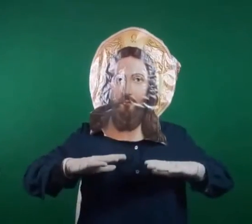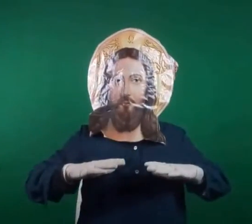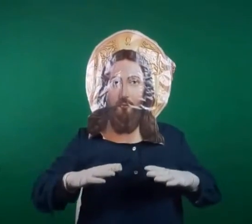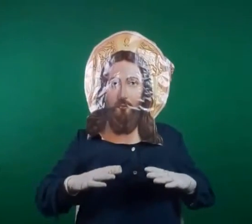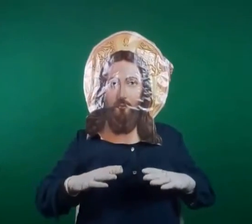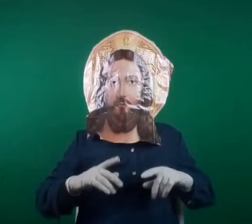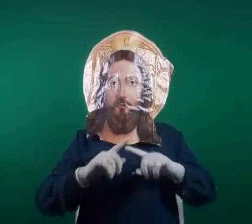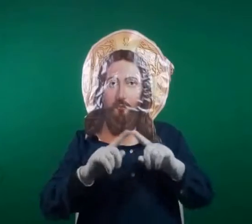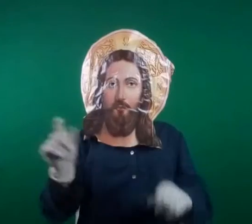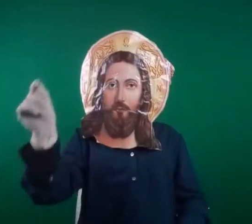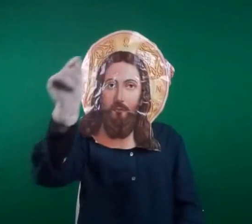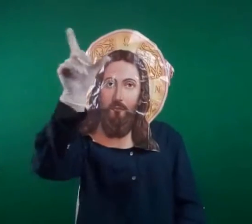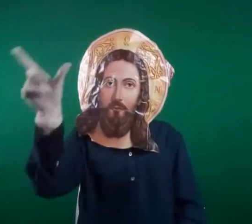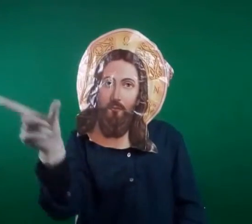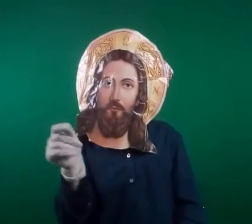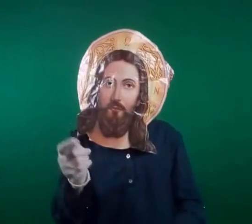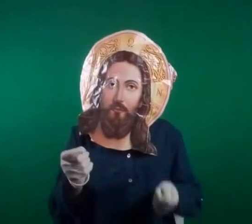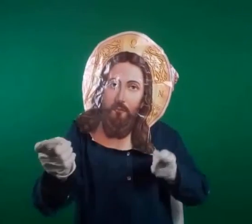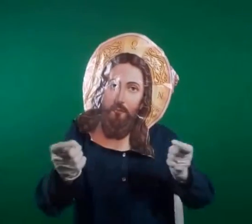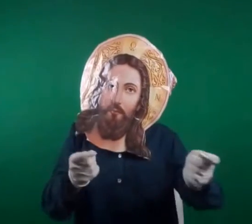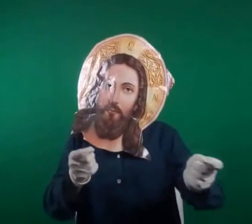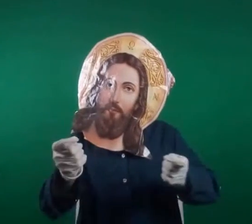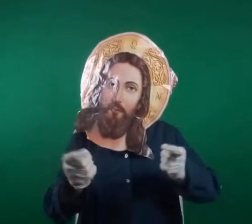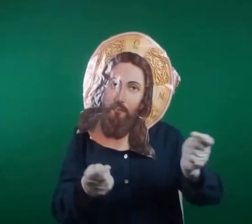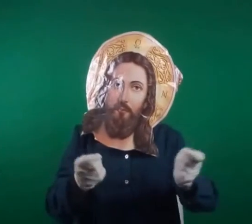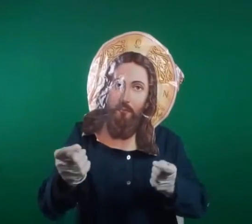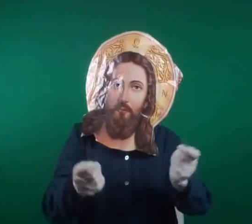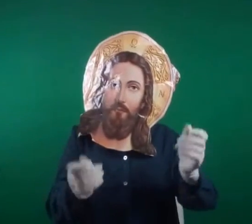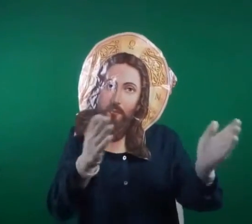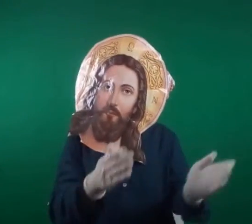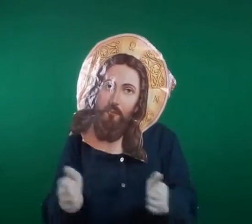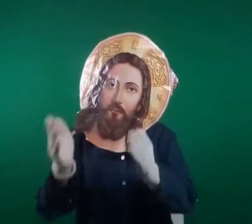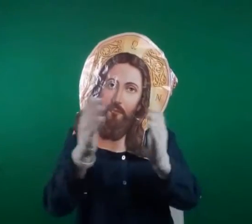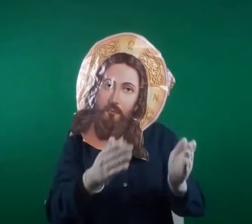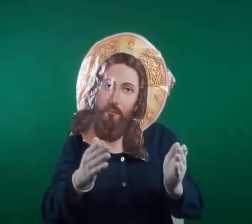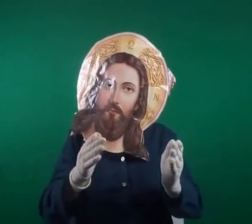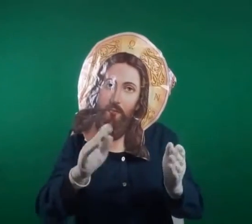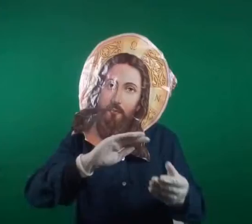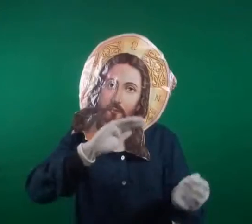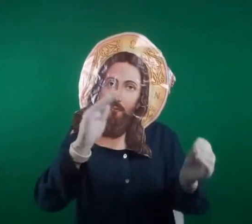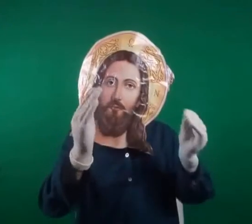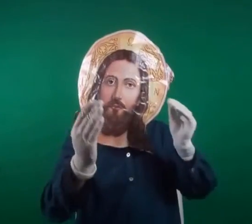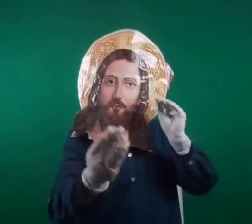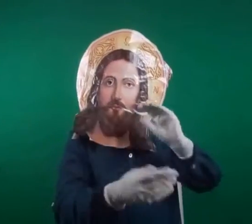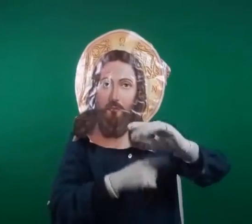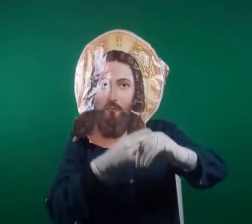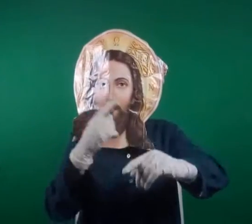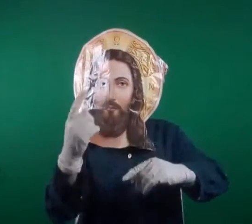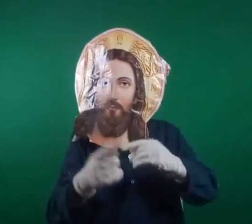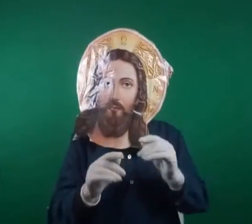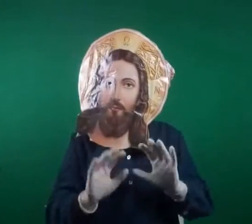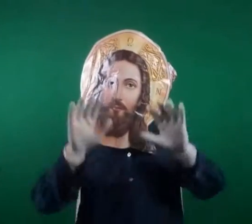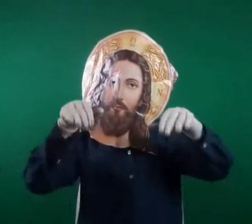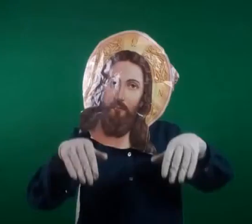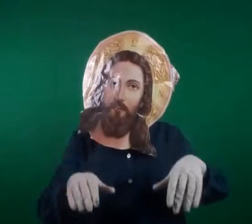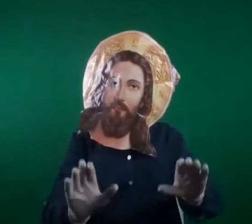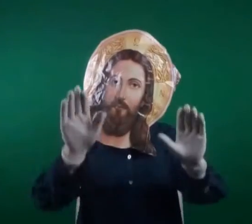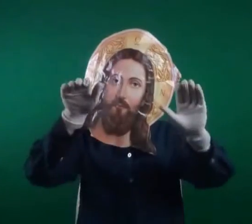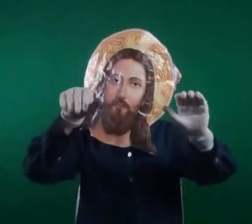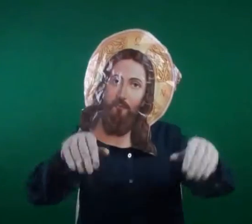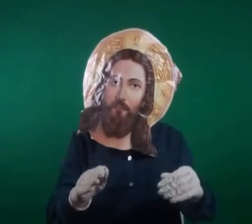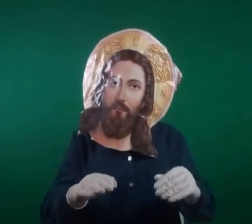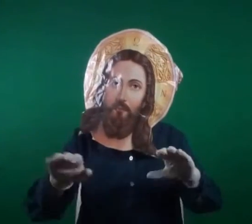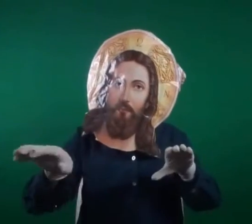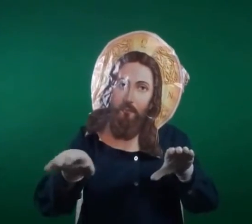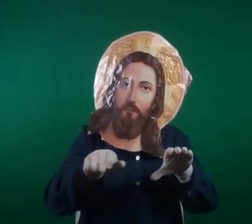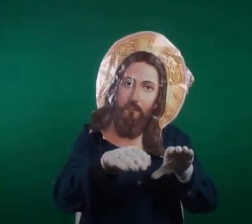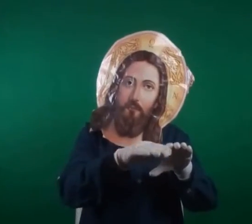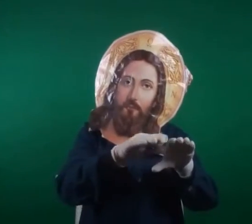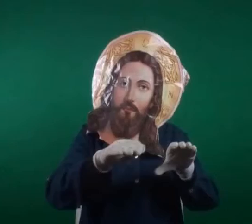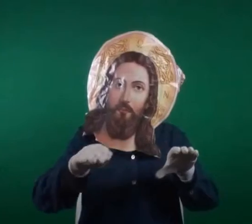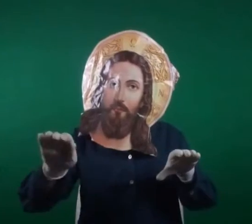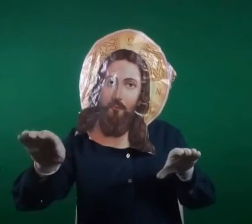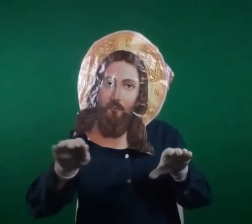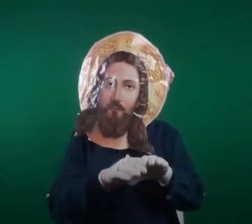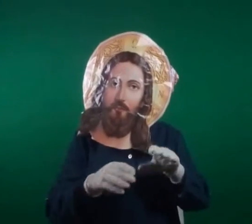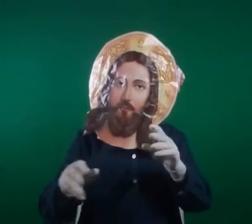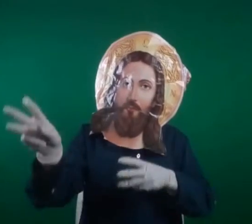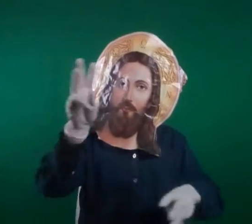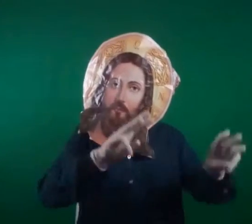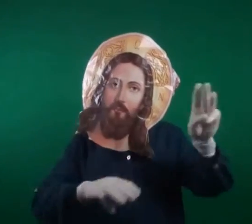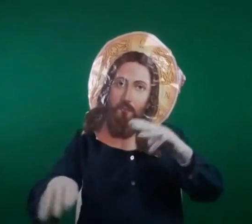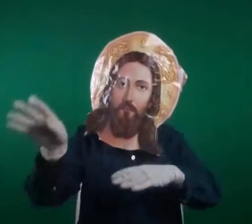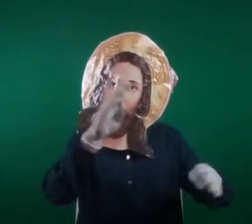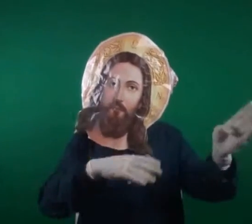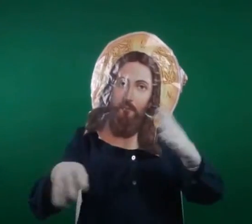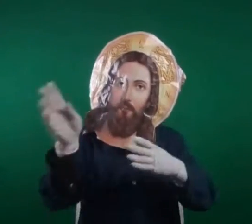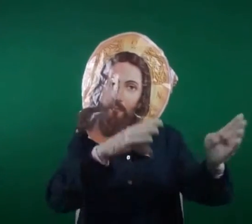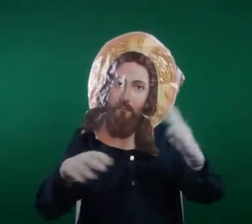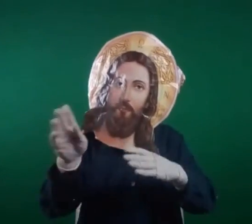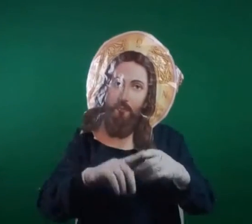it is the moon which turns and orchestrates the tides, the winds the rain, which raises life from the primal waters.